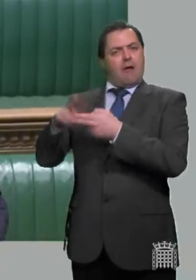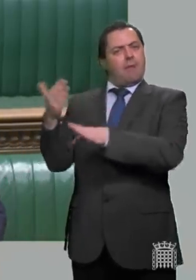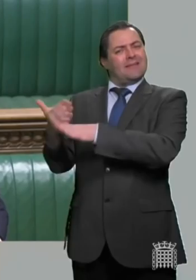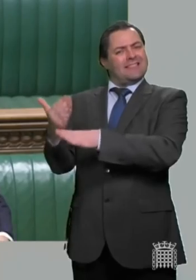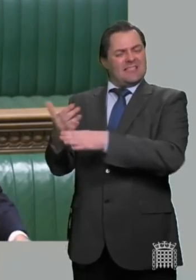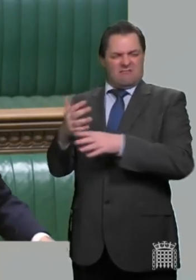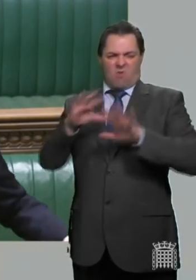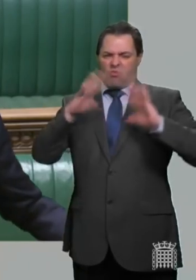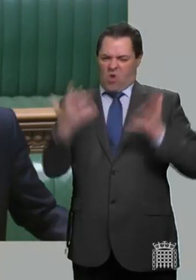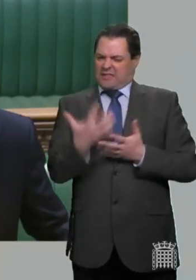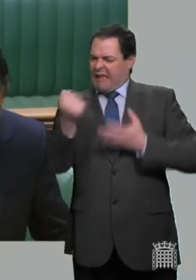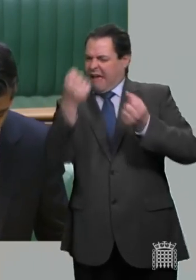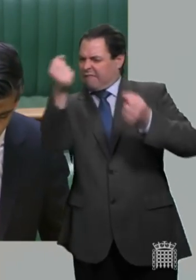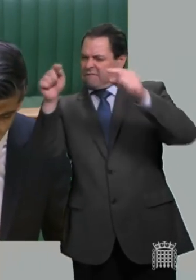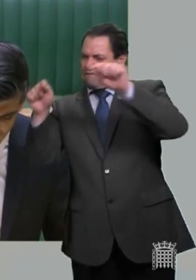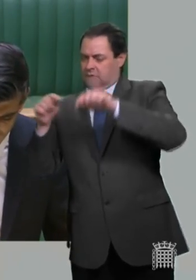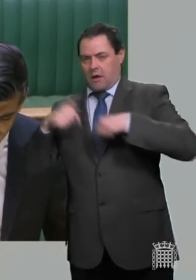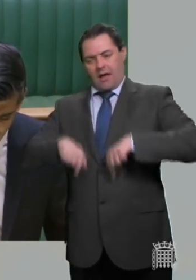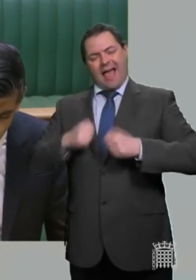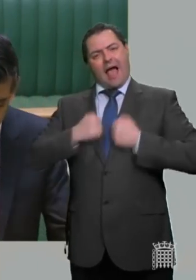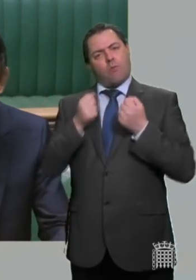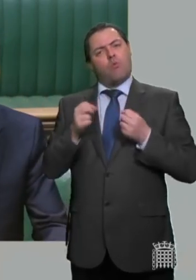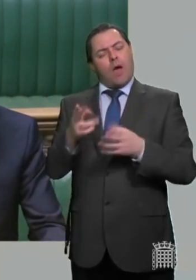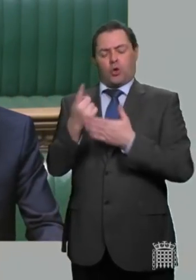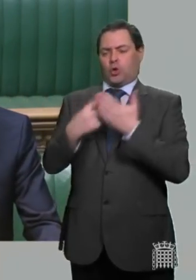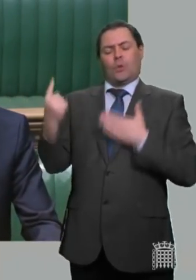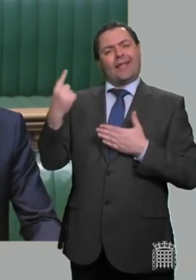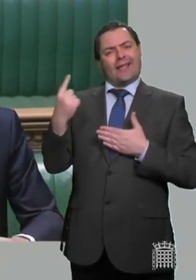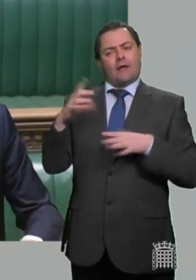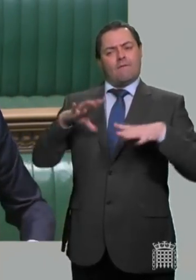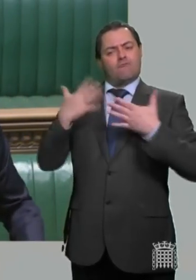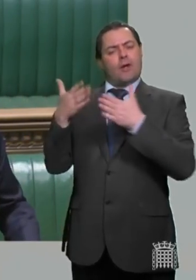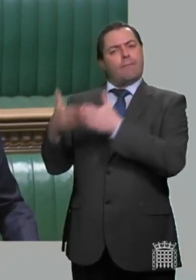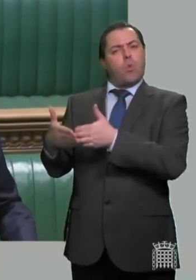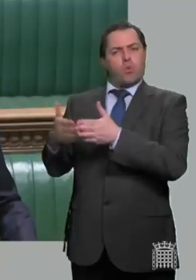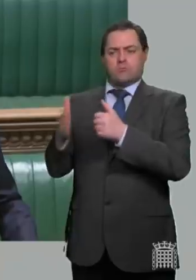but we are taking a unique approach. Our freeports will have simpler planning to